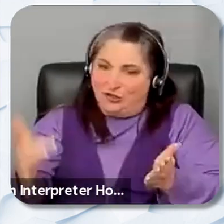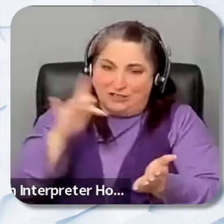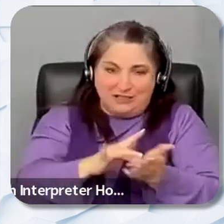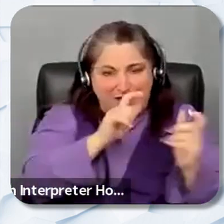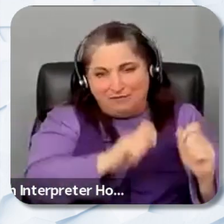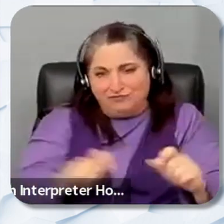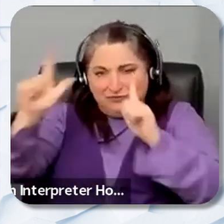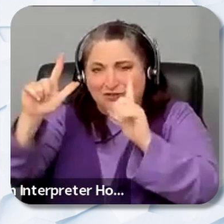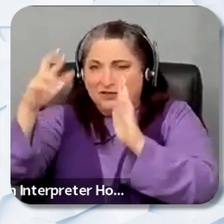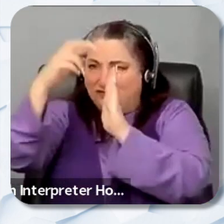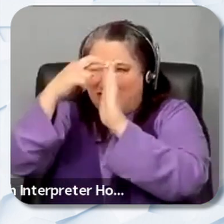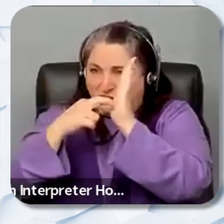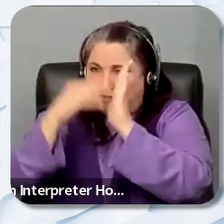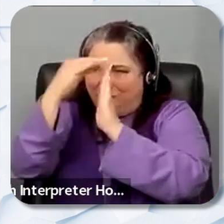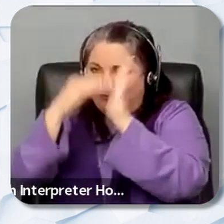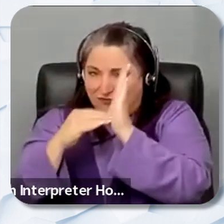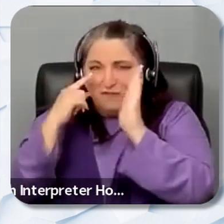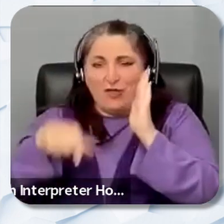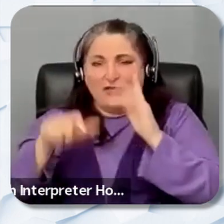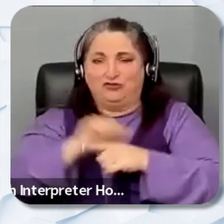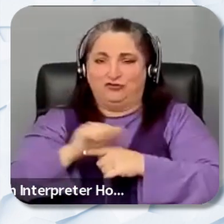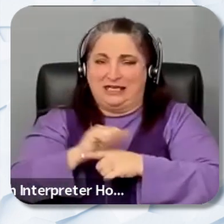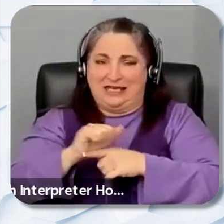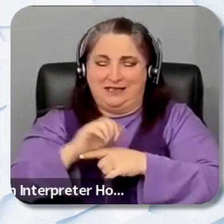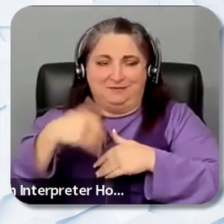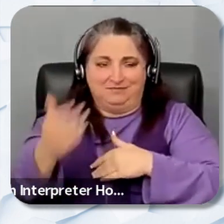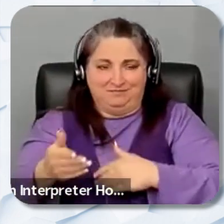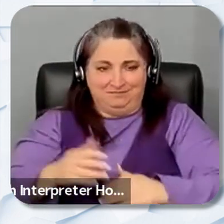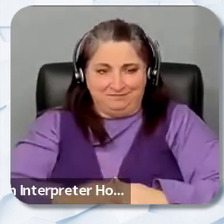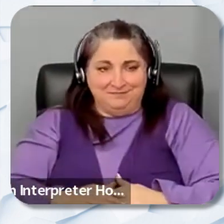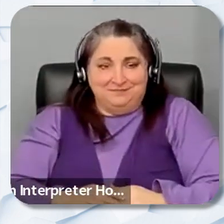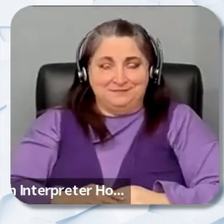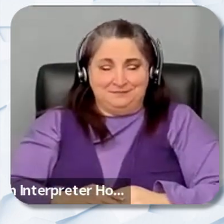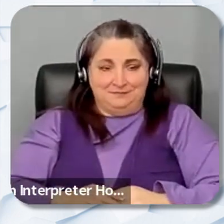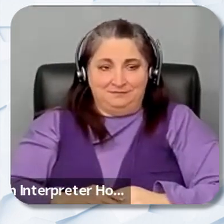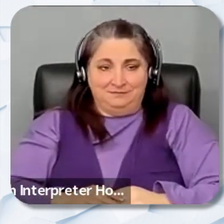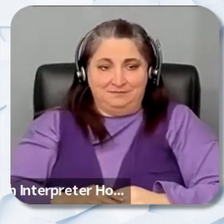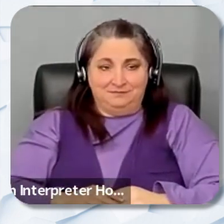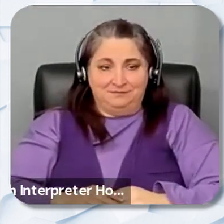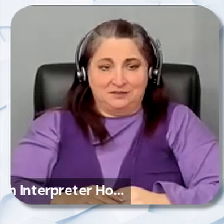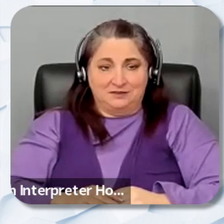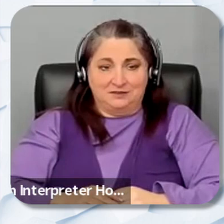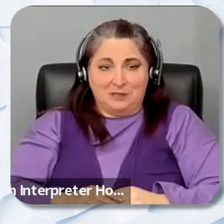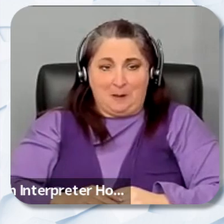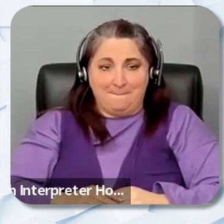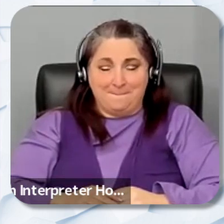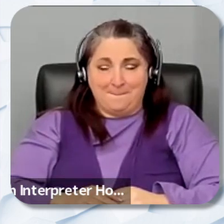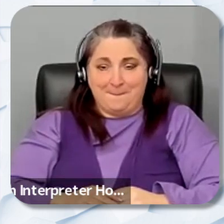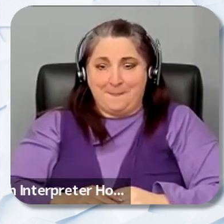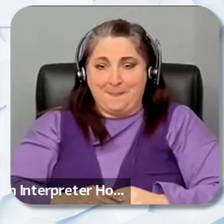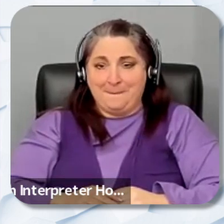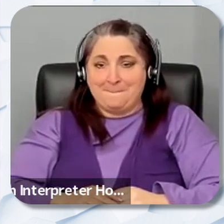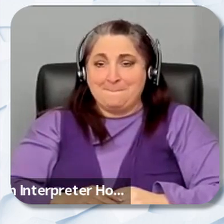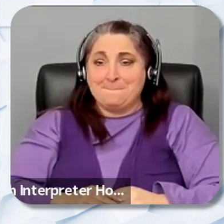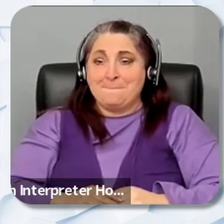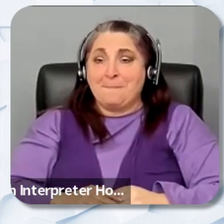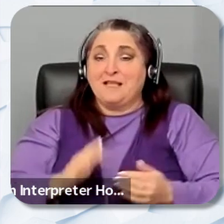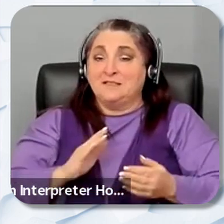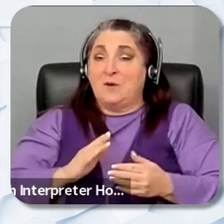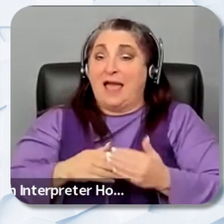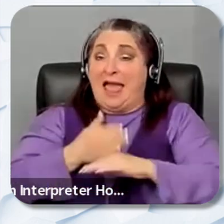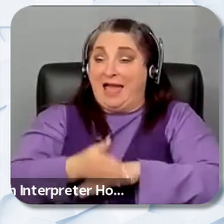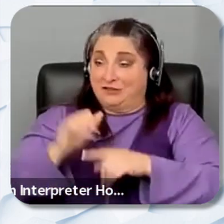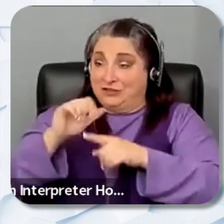for this training. All right. After the team development training, we will be holding a